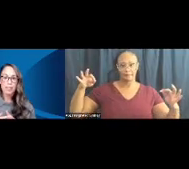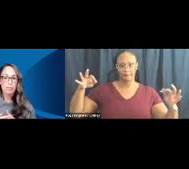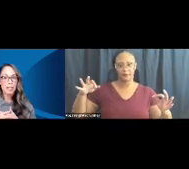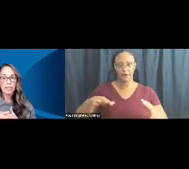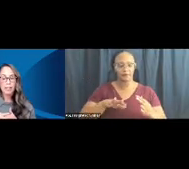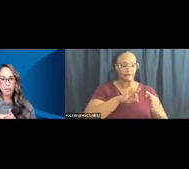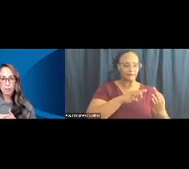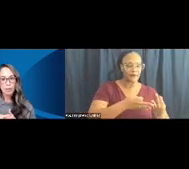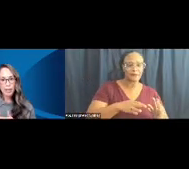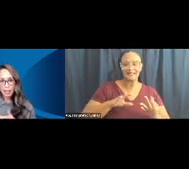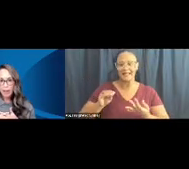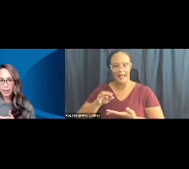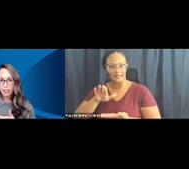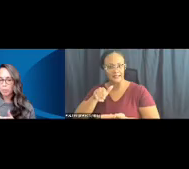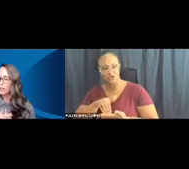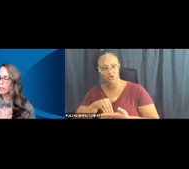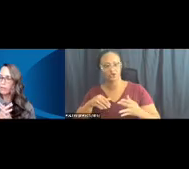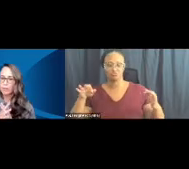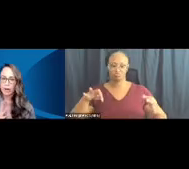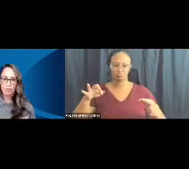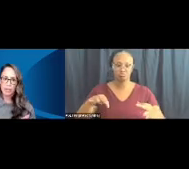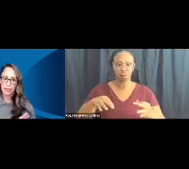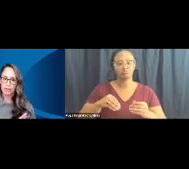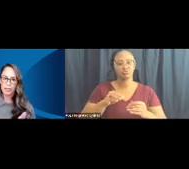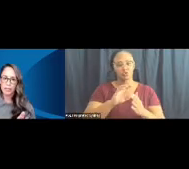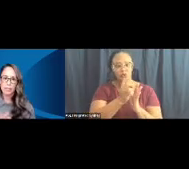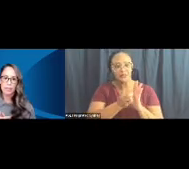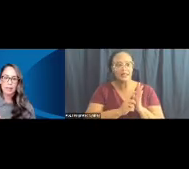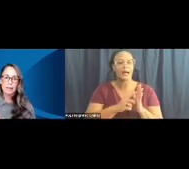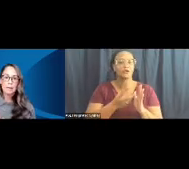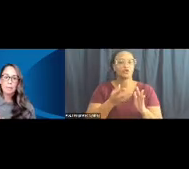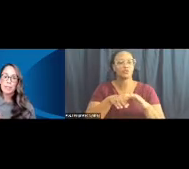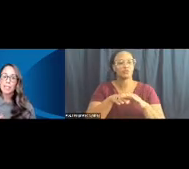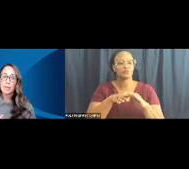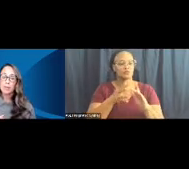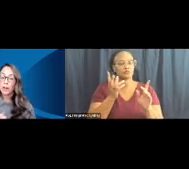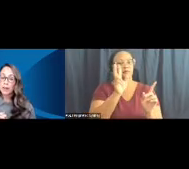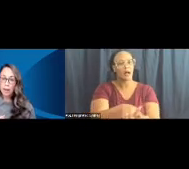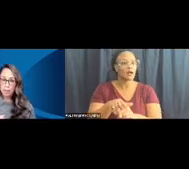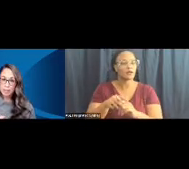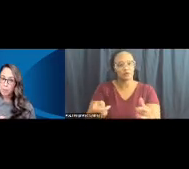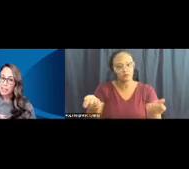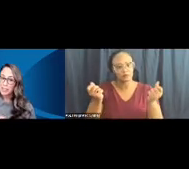designed to be accessible and actionable for a wide range of readers. These tips are not meant to